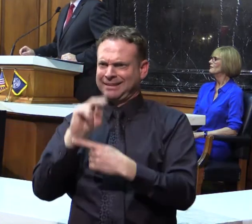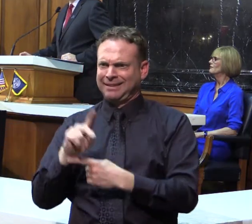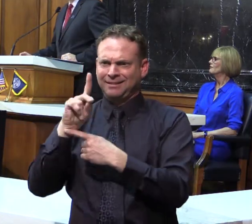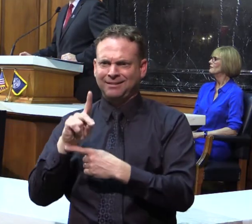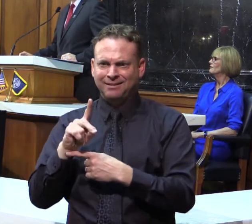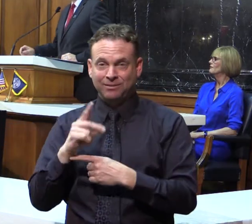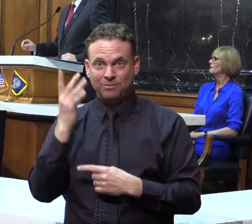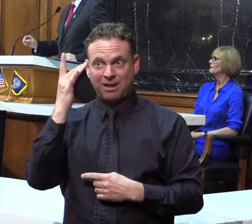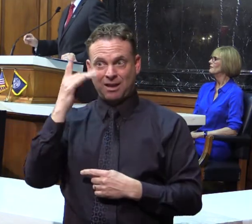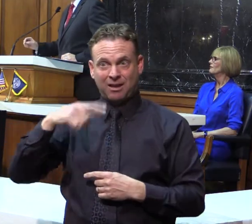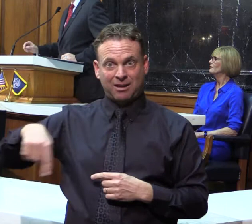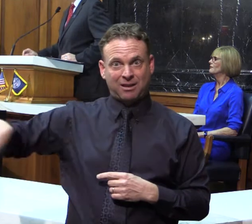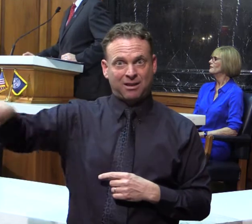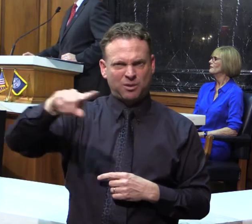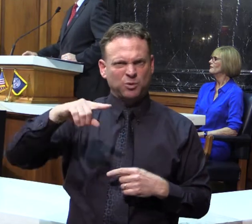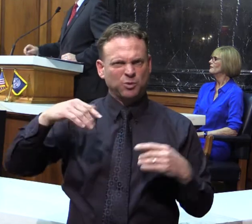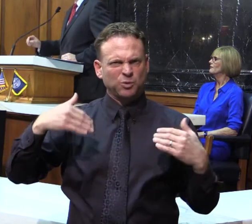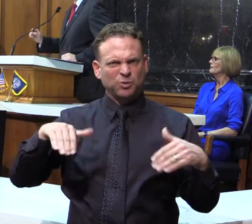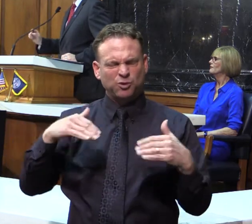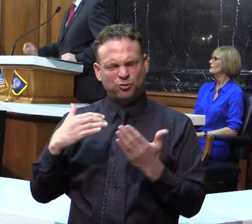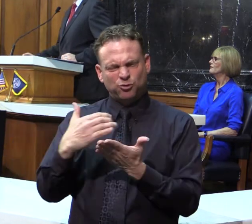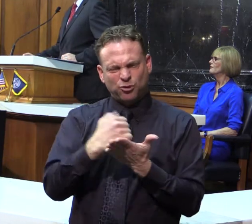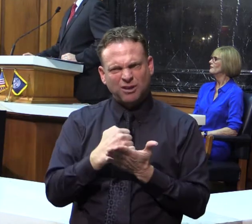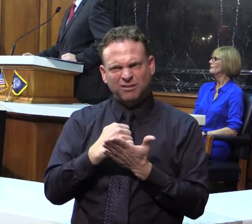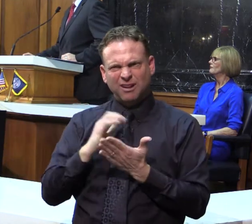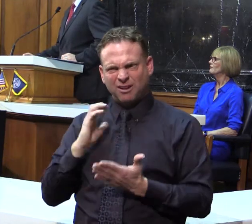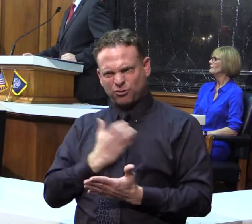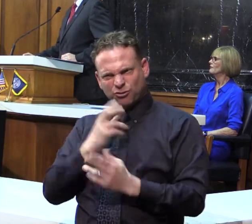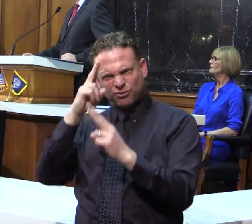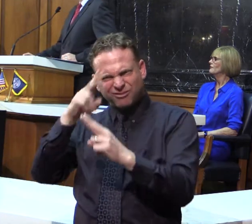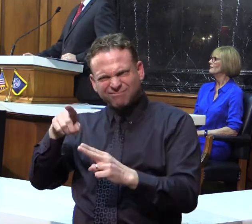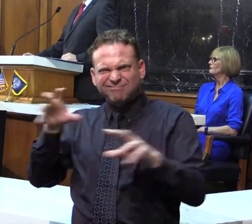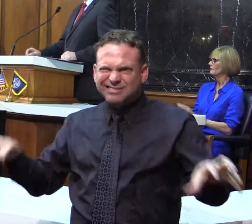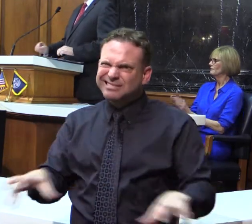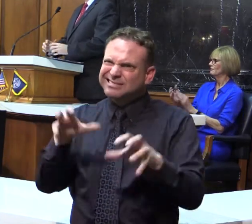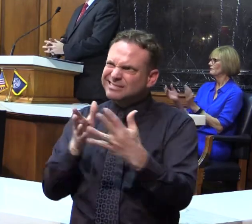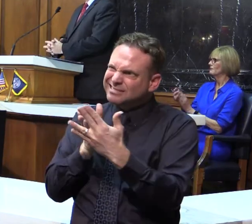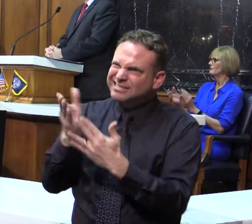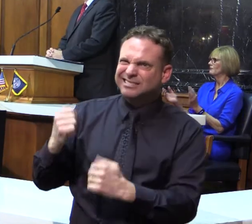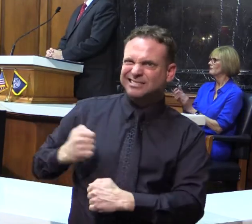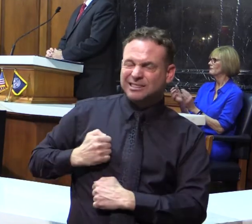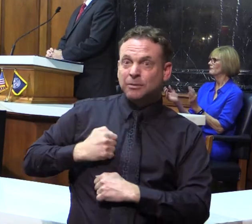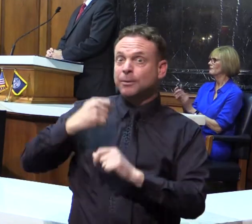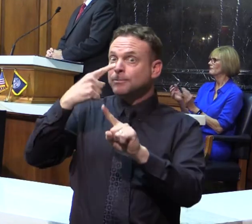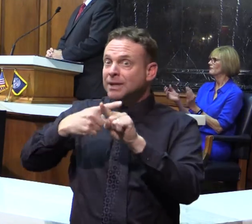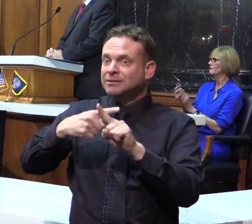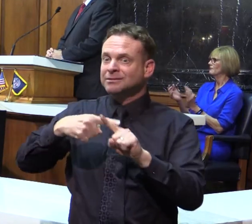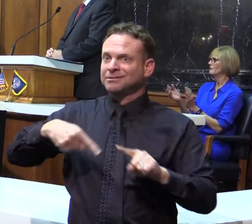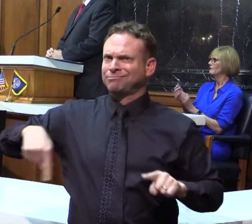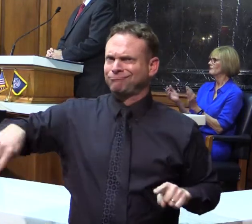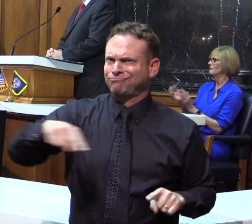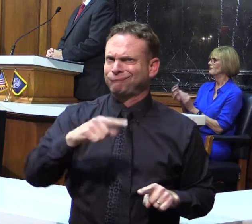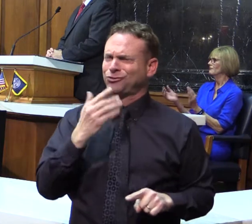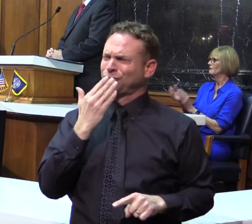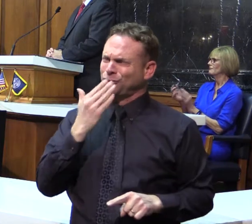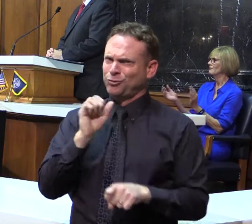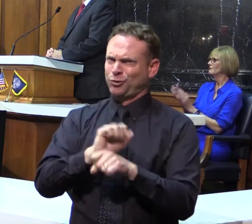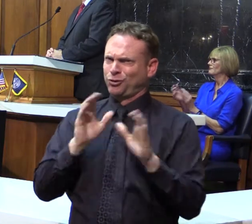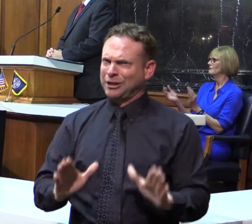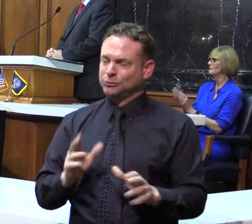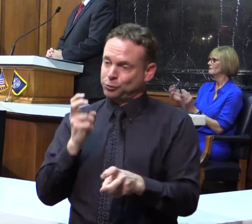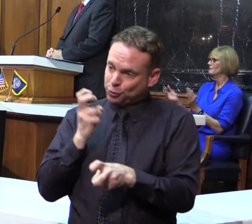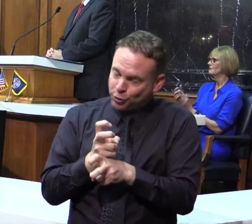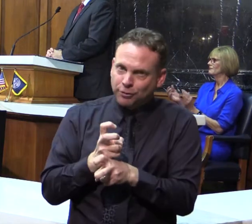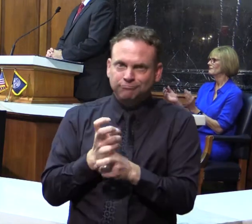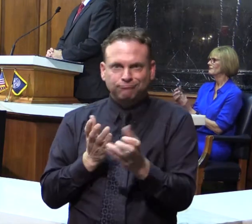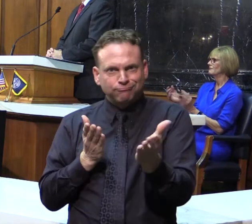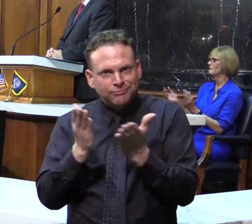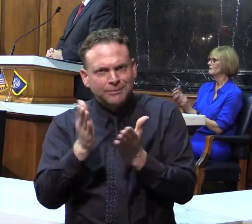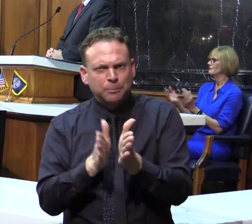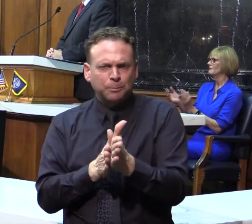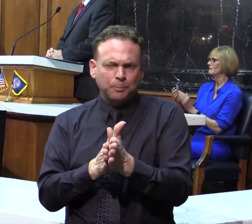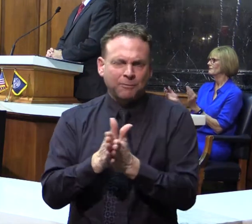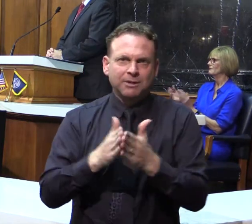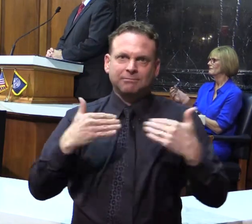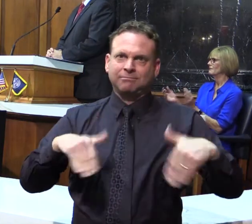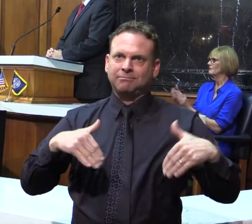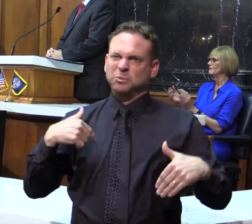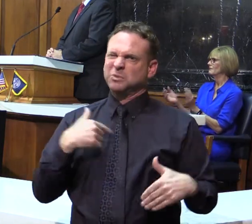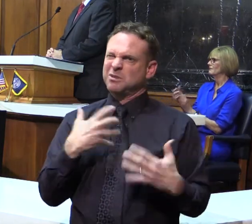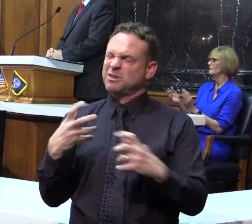and motivation make them ideal workers for any Hoosier employer!